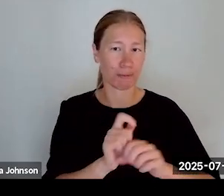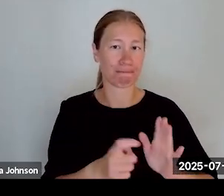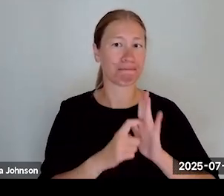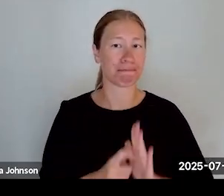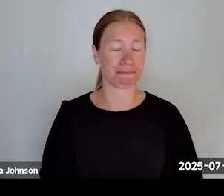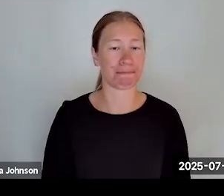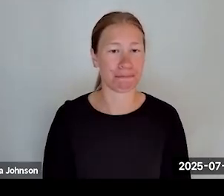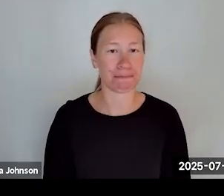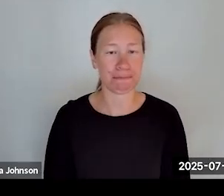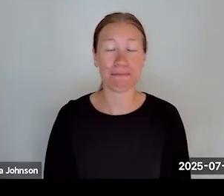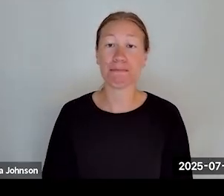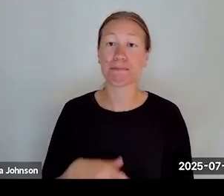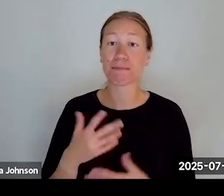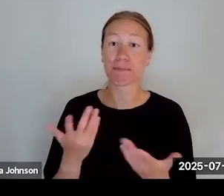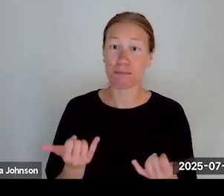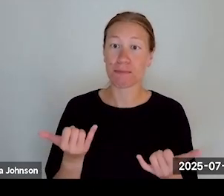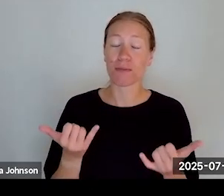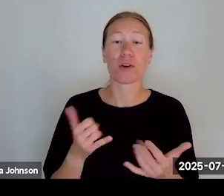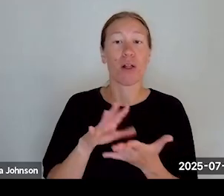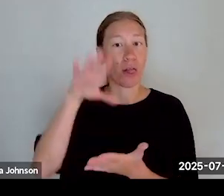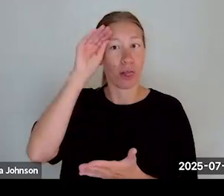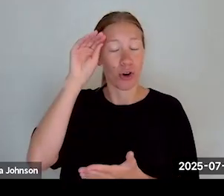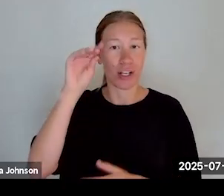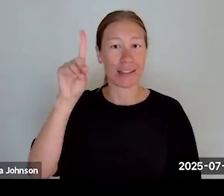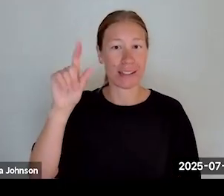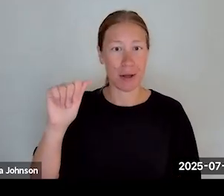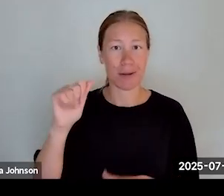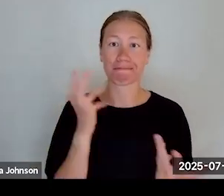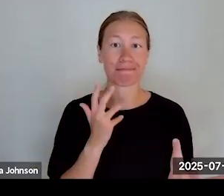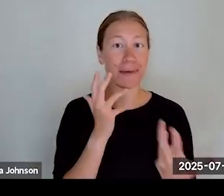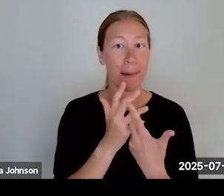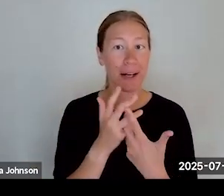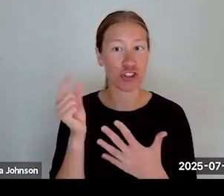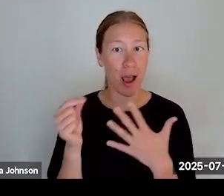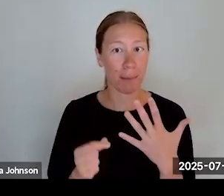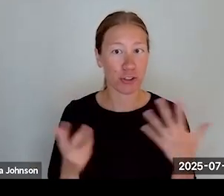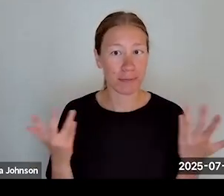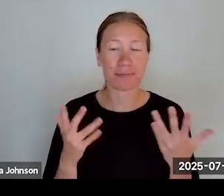For those with learning disabilities, some accommodation options are having access to additional training